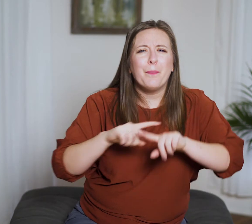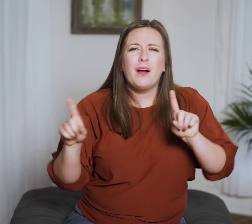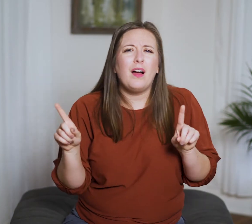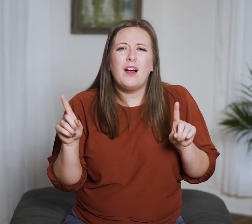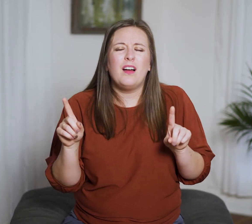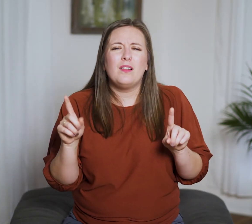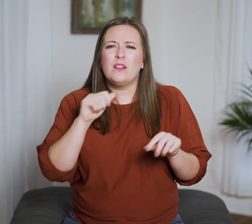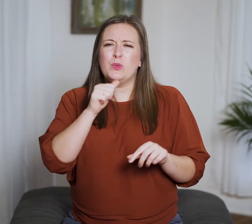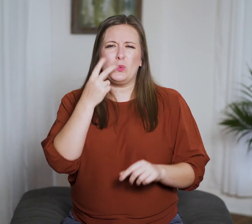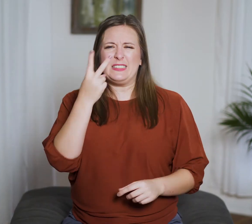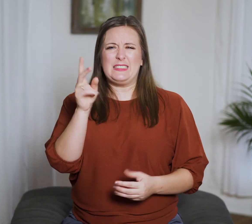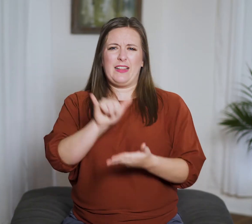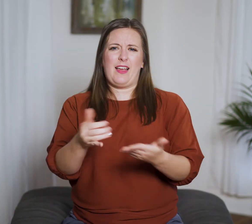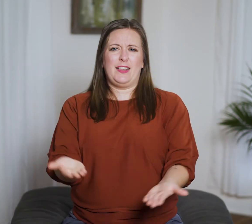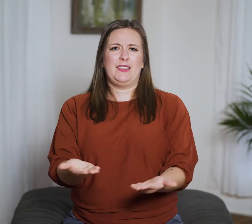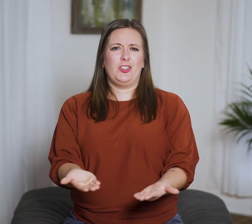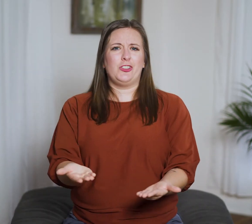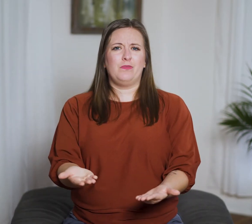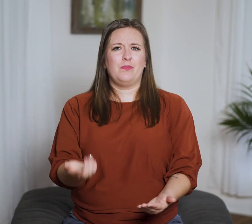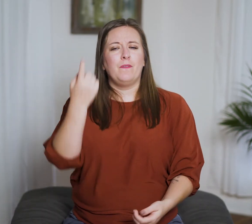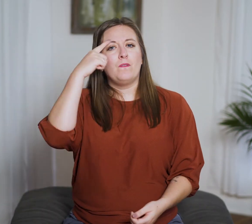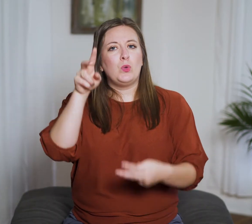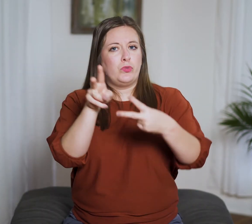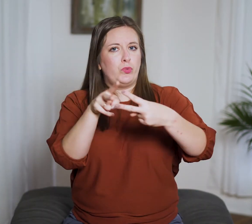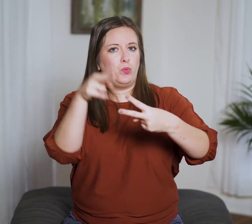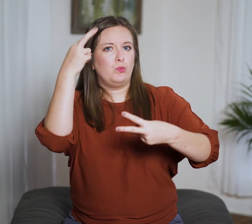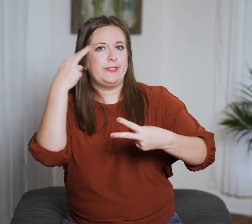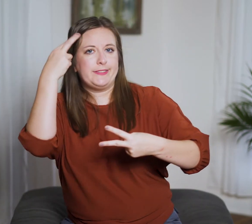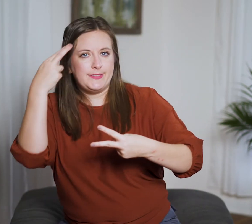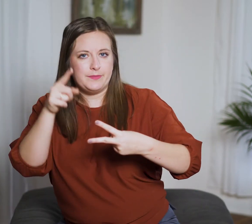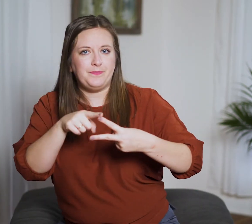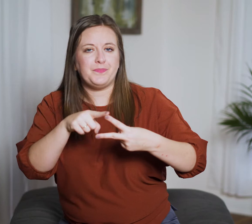But that’s not what we see here, for two reasons: